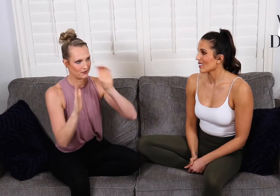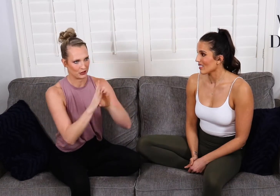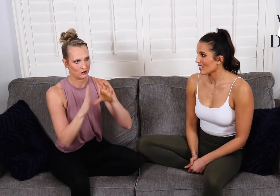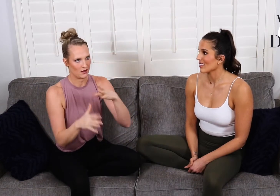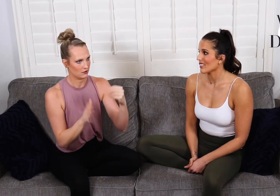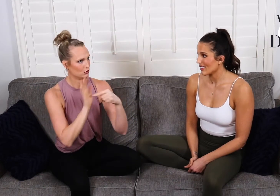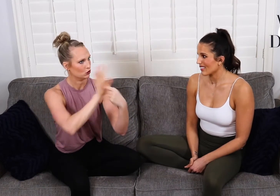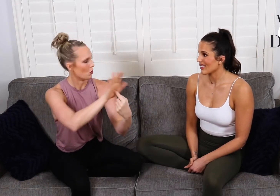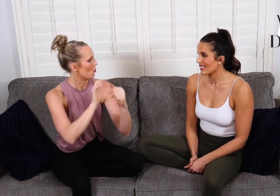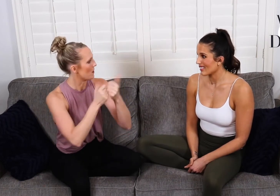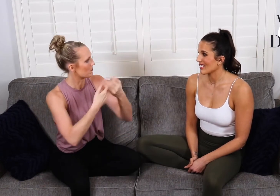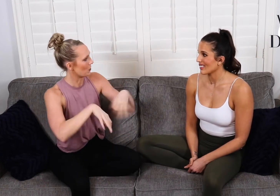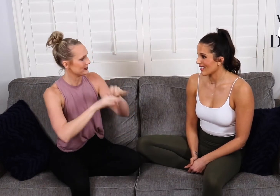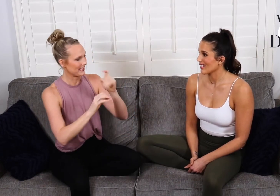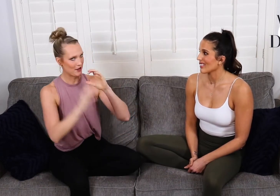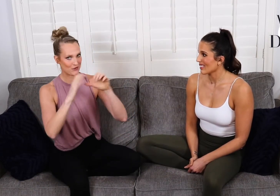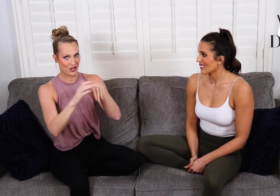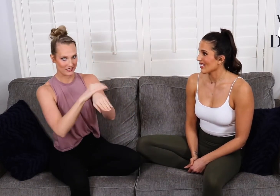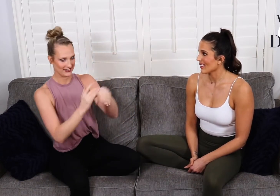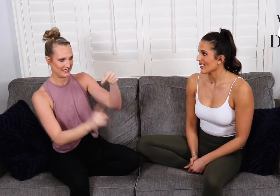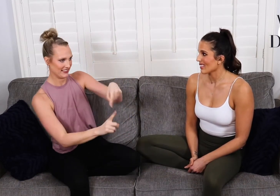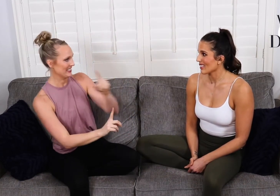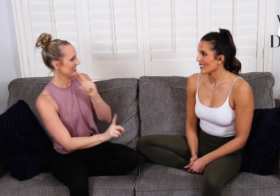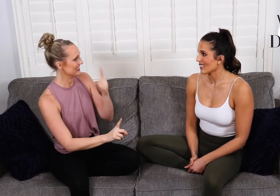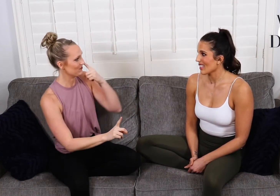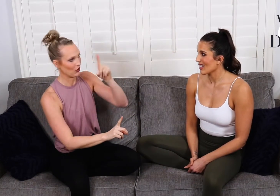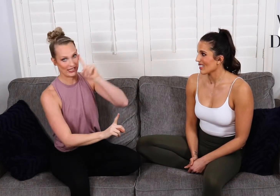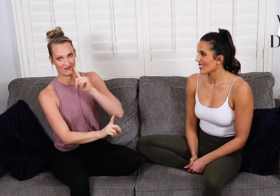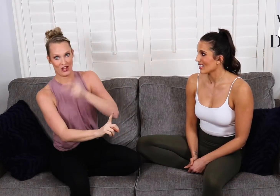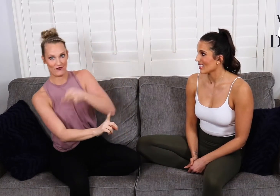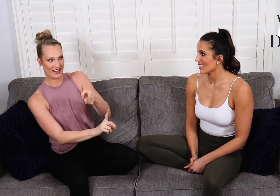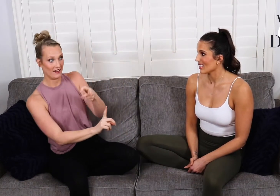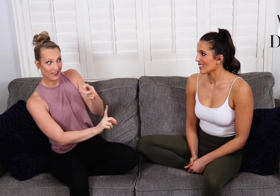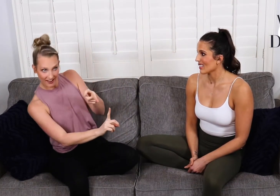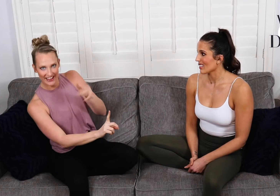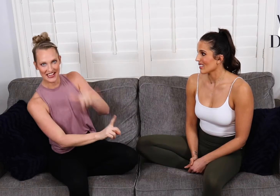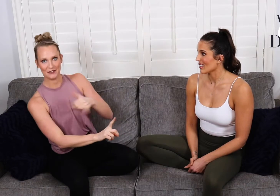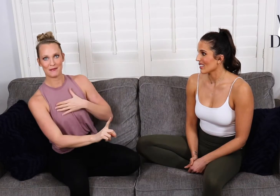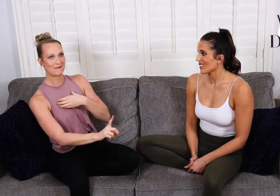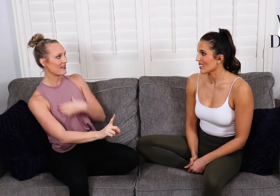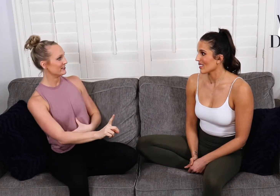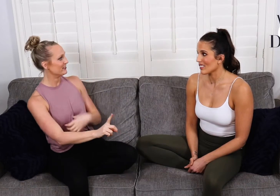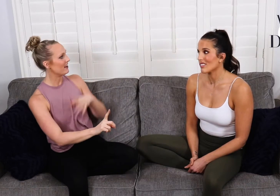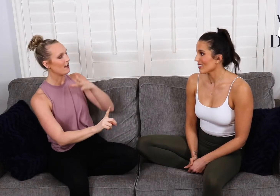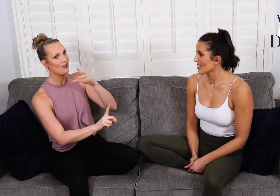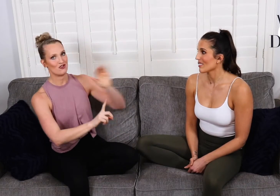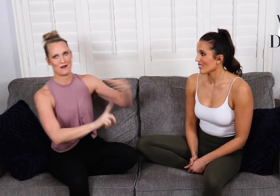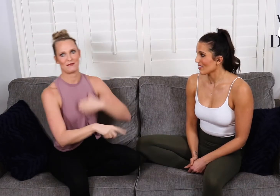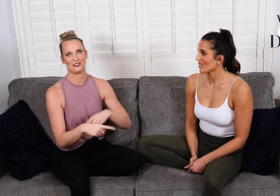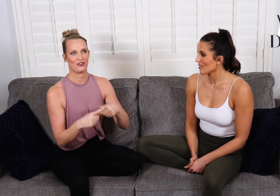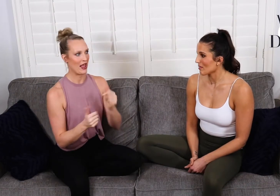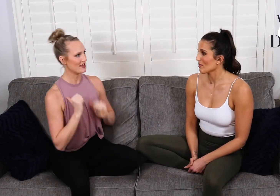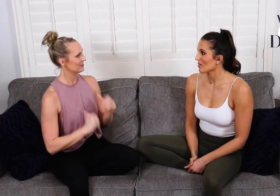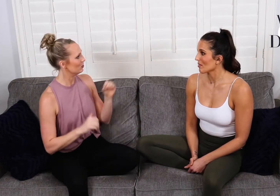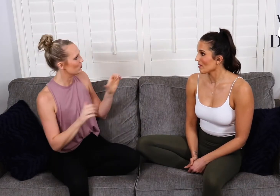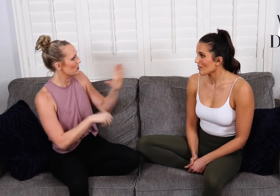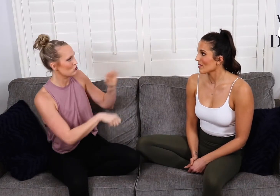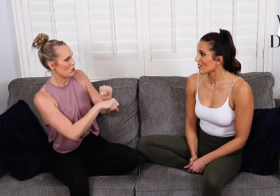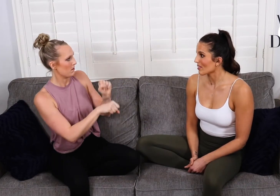present a picture and show how important communication access is for Deaf and hard of hearing people, which is my passion. And your passion is to act and